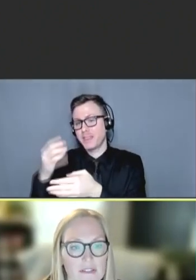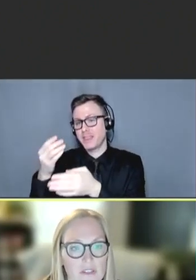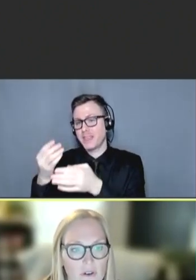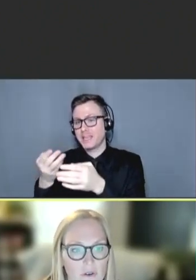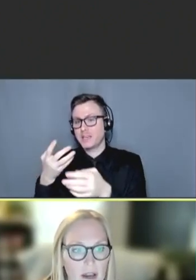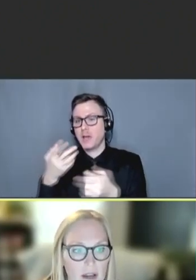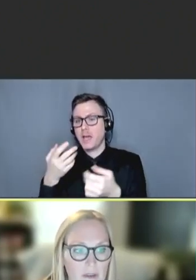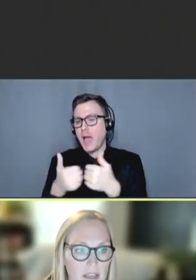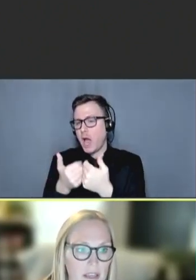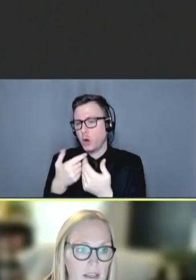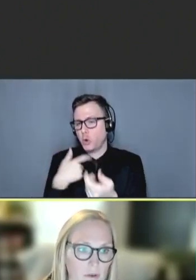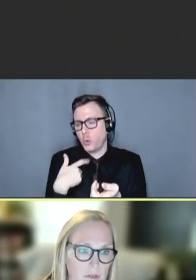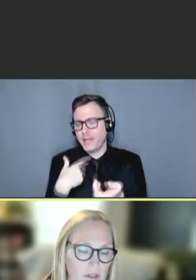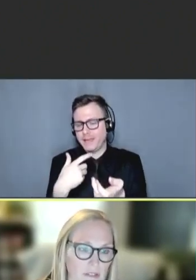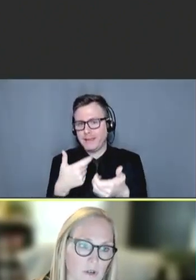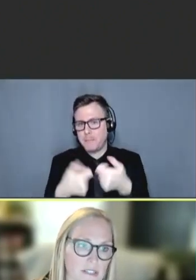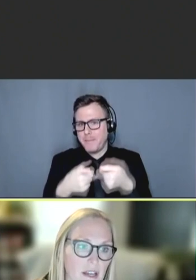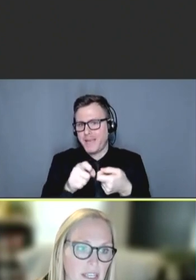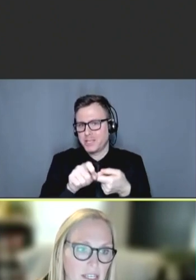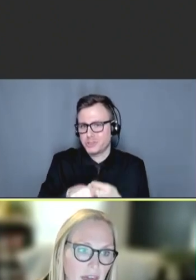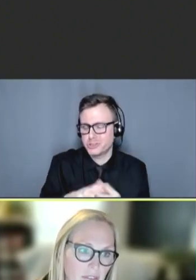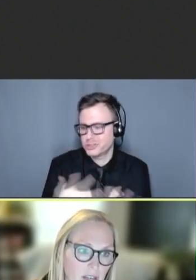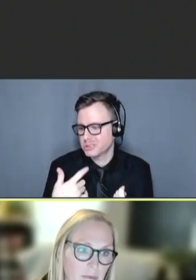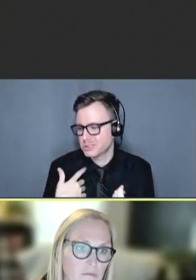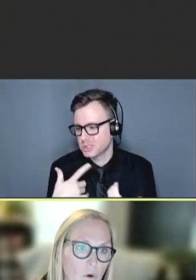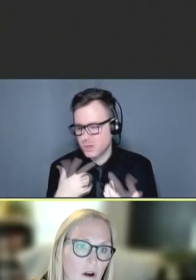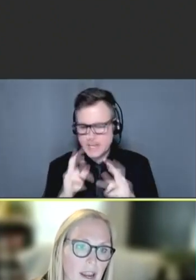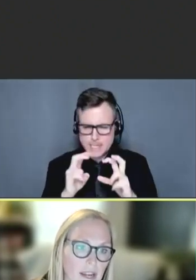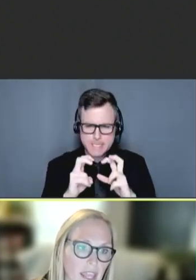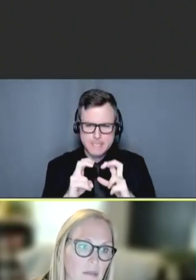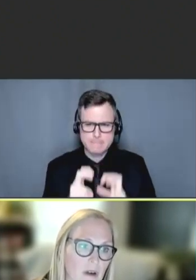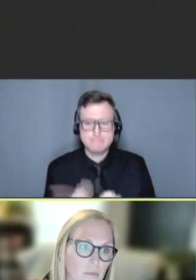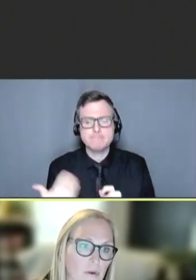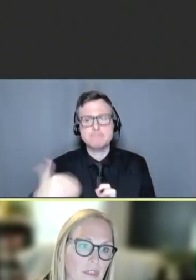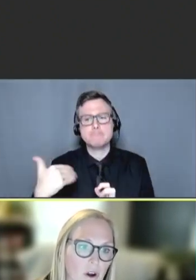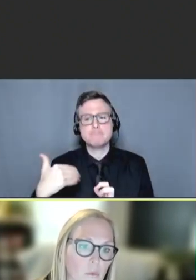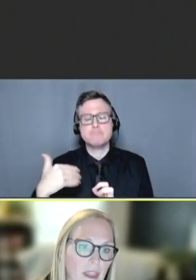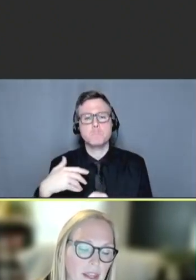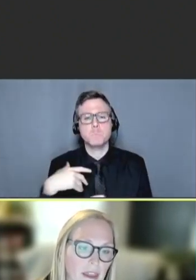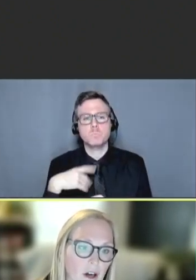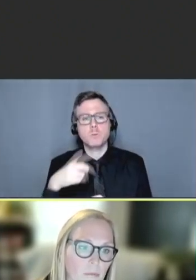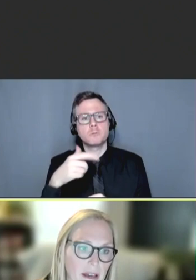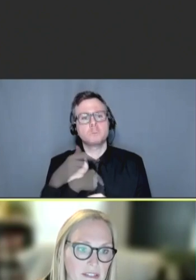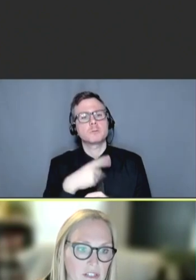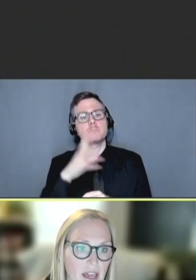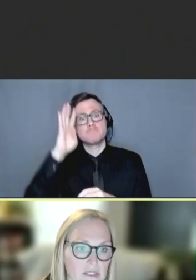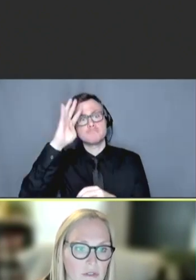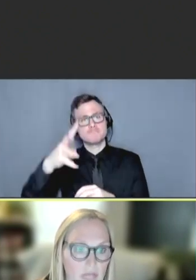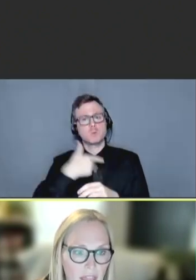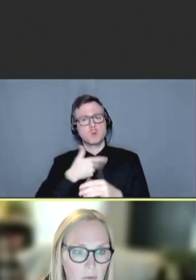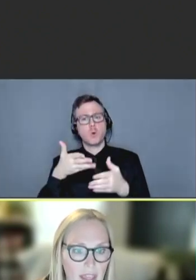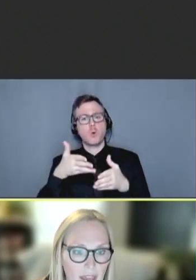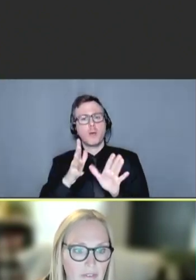And so, we sort of dug into that a little bit more and came up with a way to help message that.